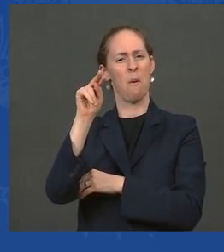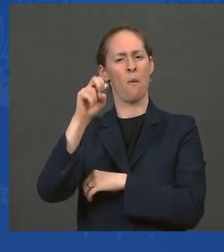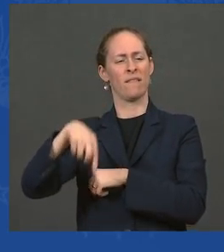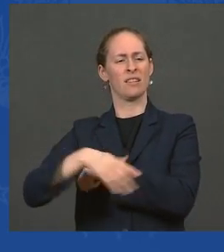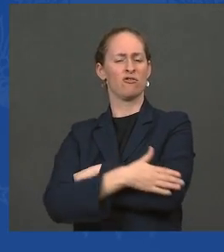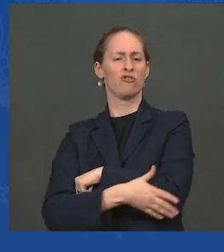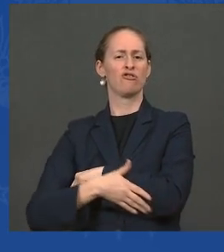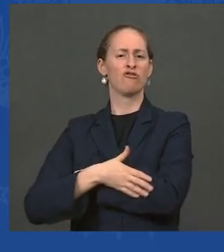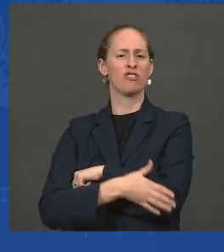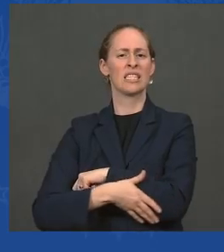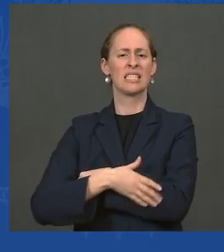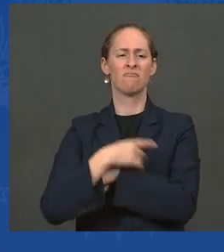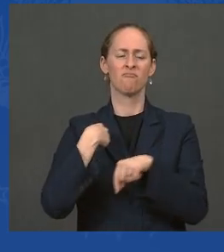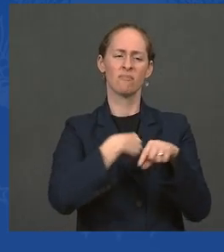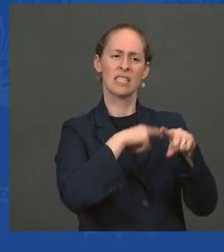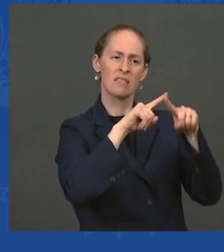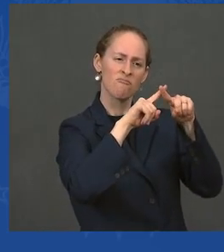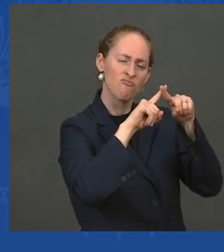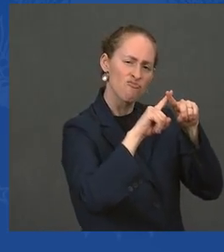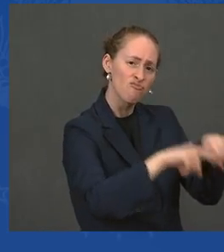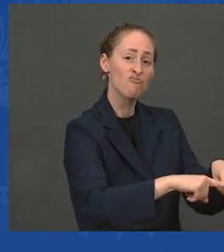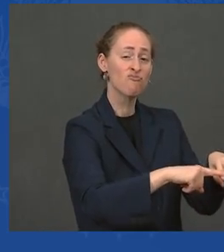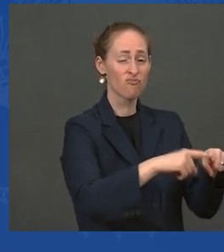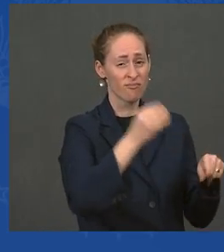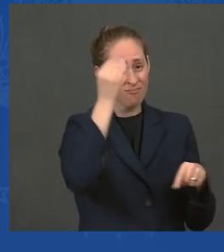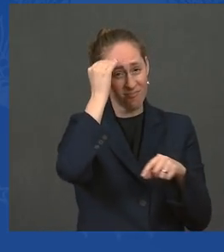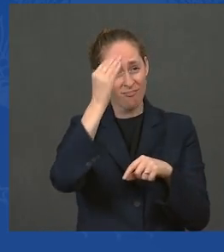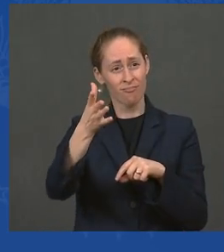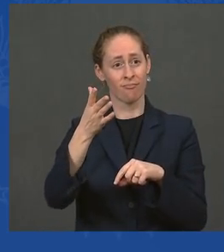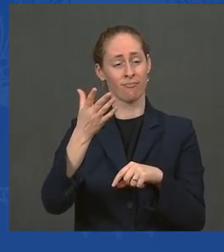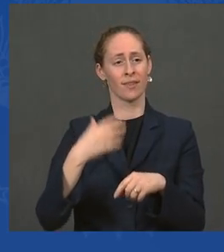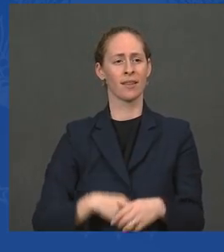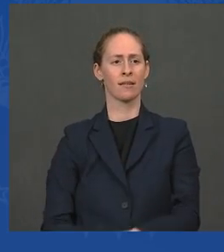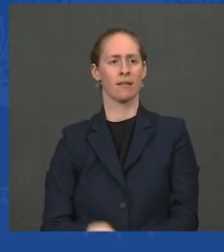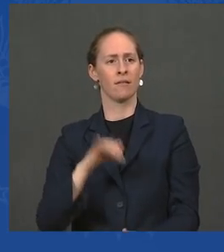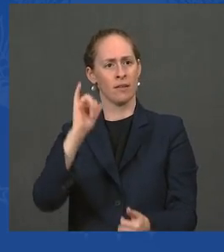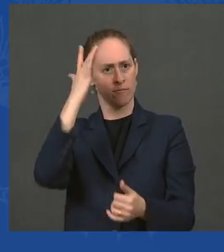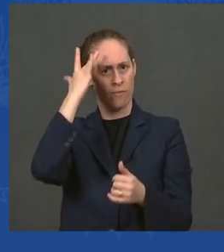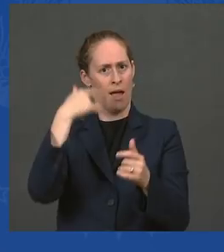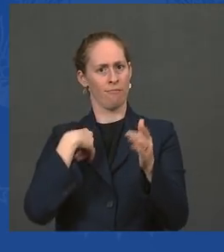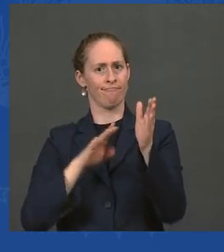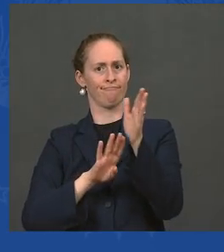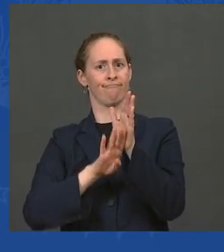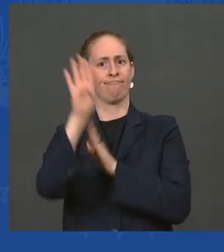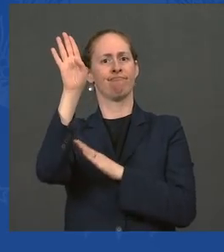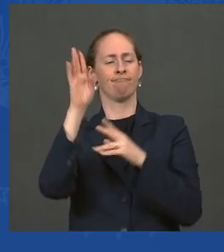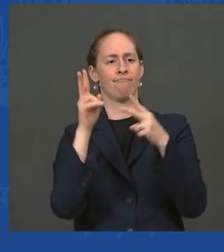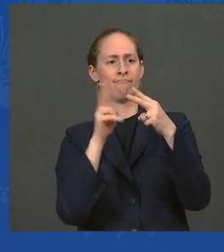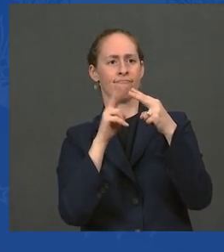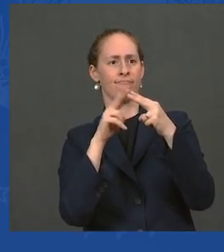I couldn't have been any clearer. That's why I wrote both these bills in the first place and took them to the people.